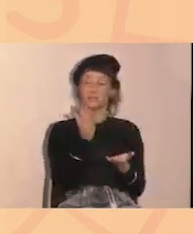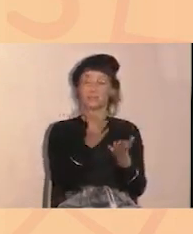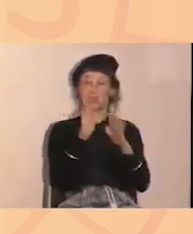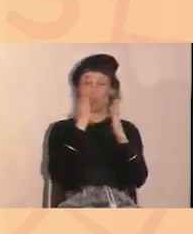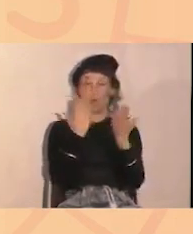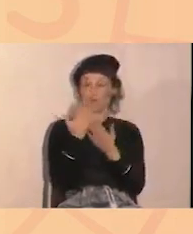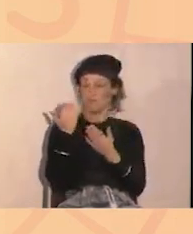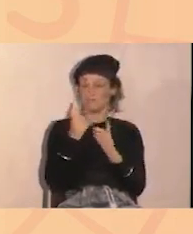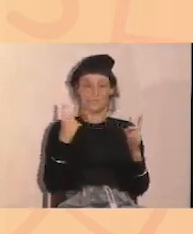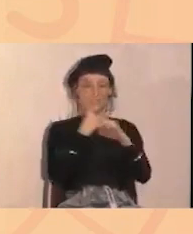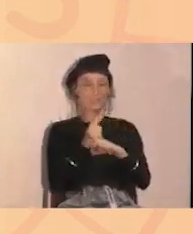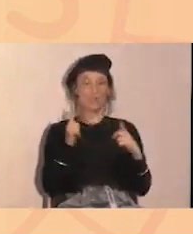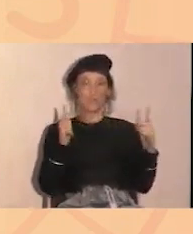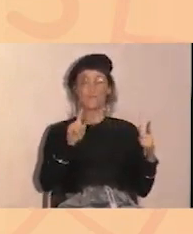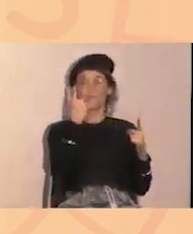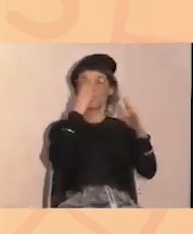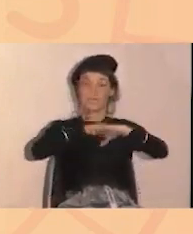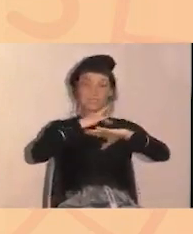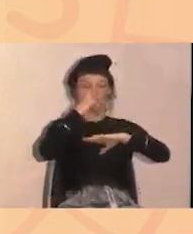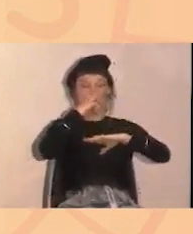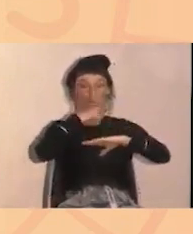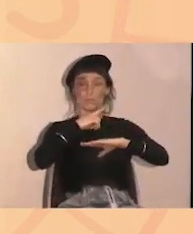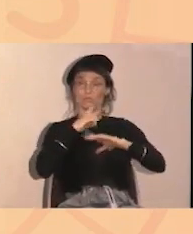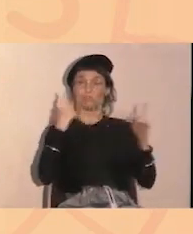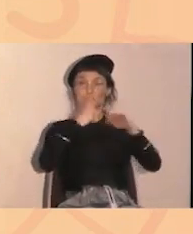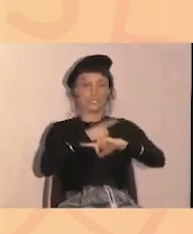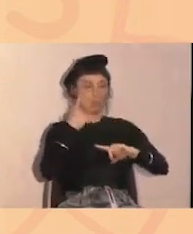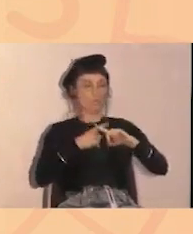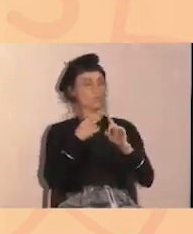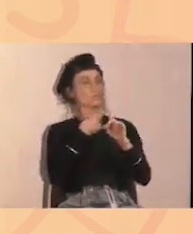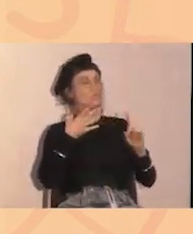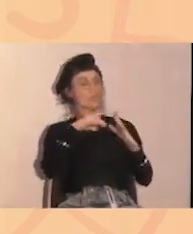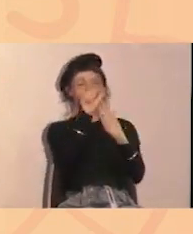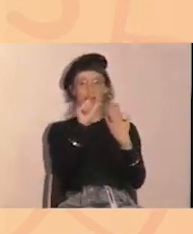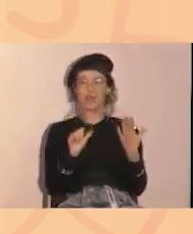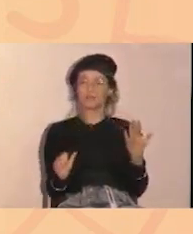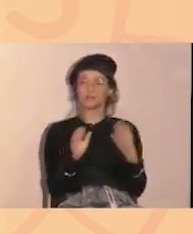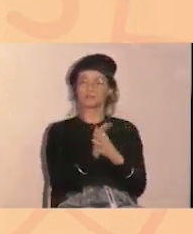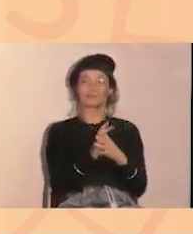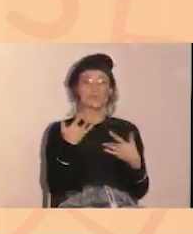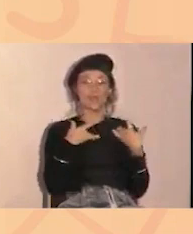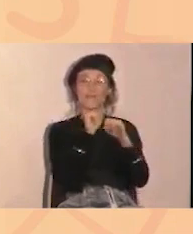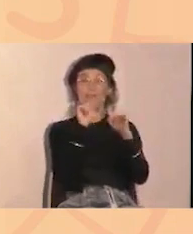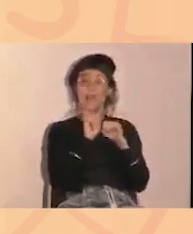immensely for First Nations people. It's changed quickly, particularly within the arts. Life for our people is still incredibly tough.